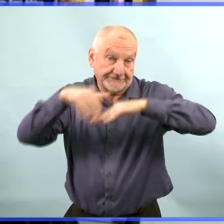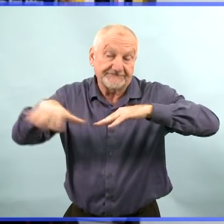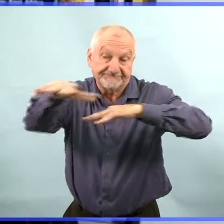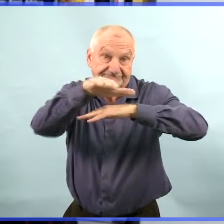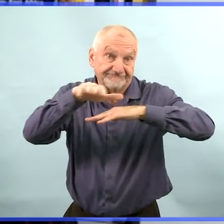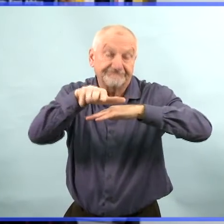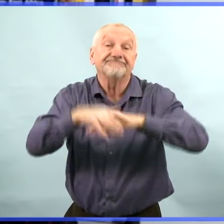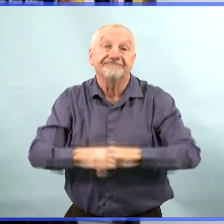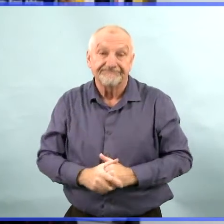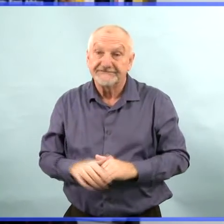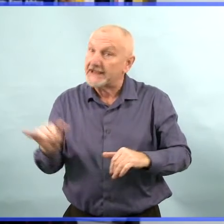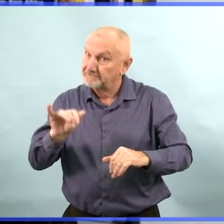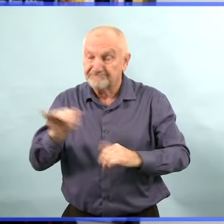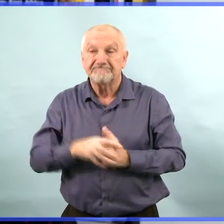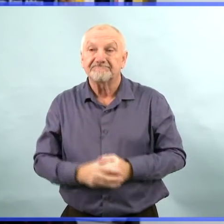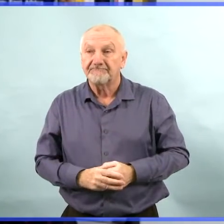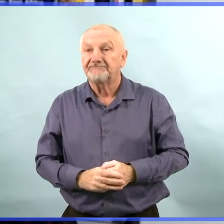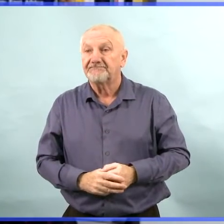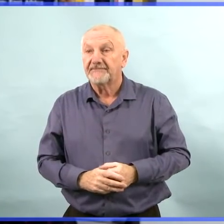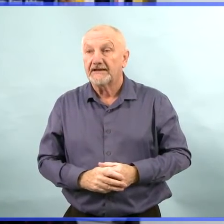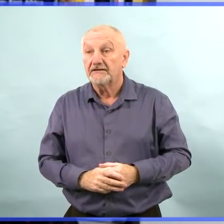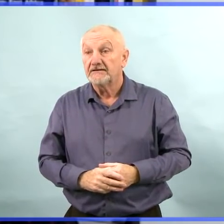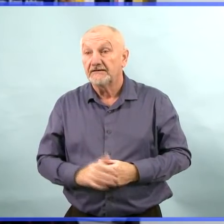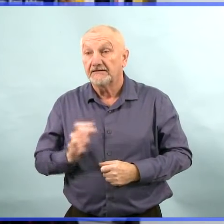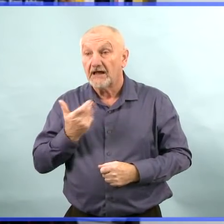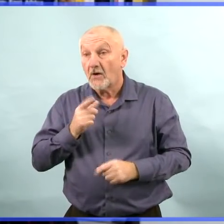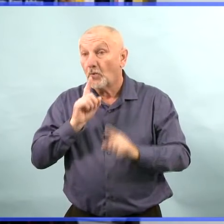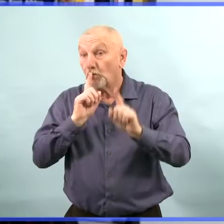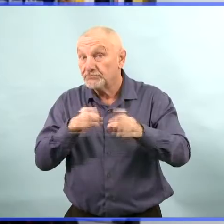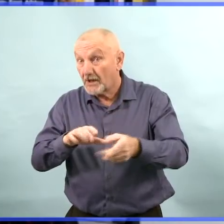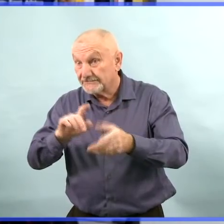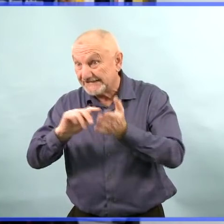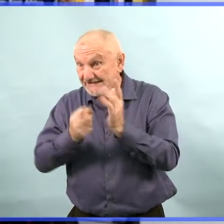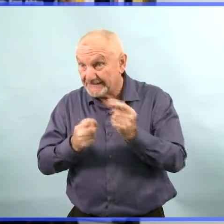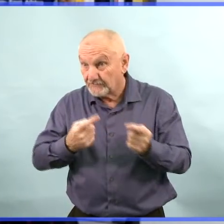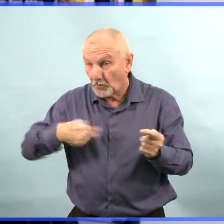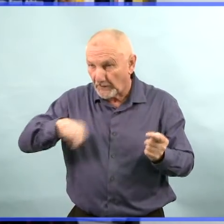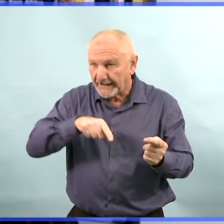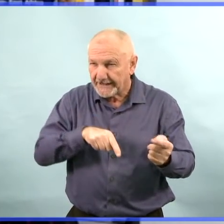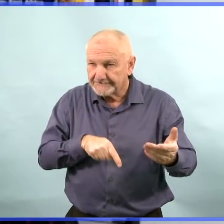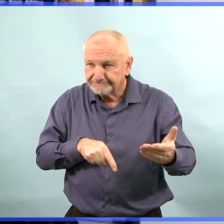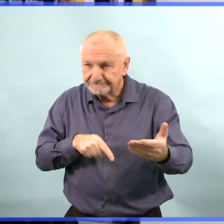not created any recommendations for boosters for first nations people who are under the age of 18.